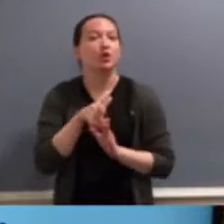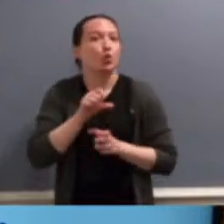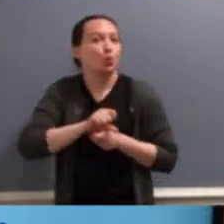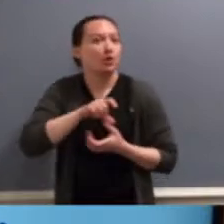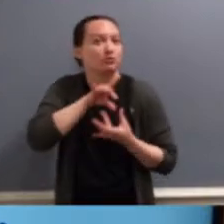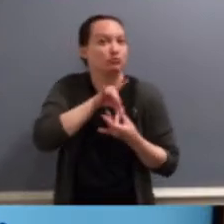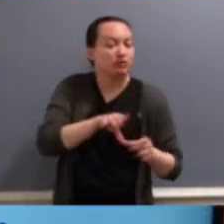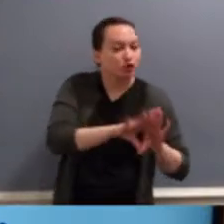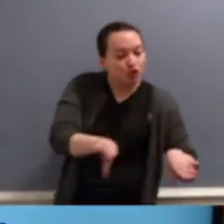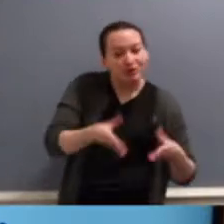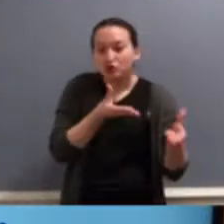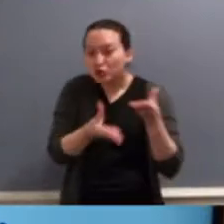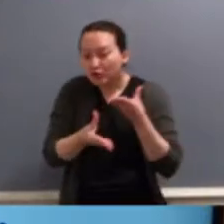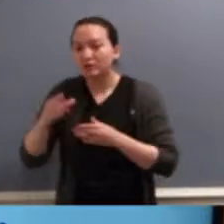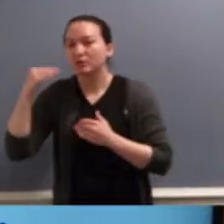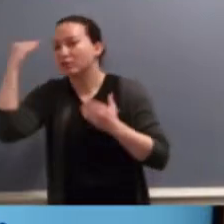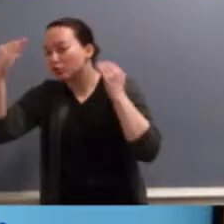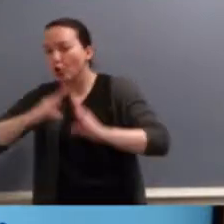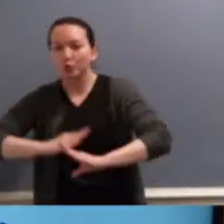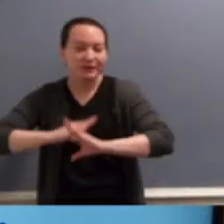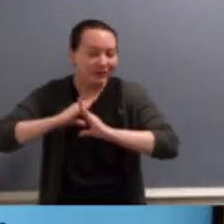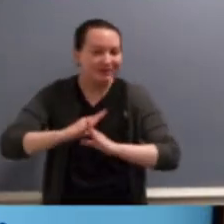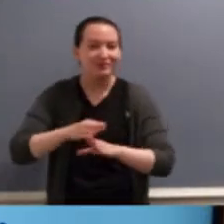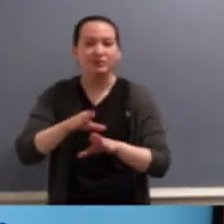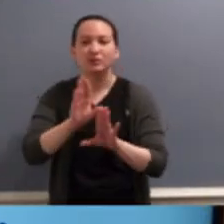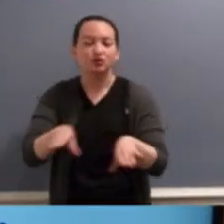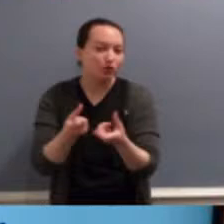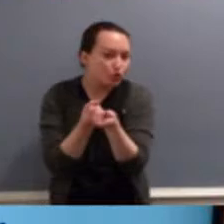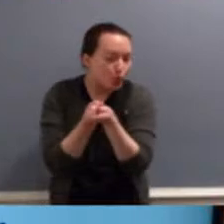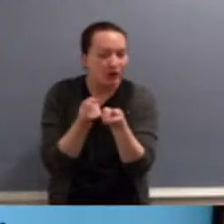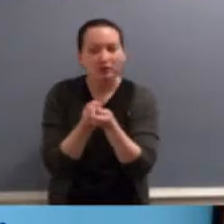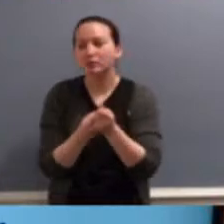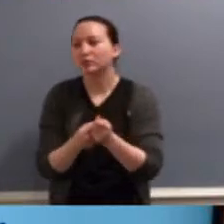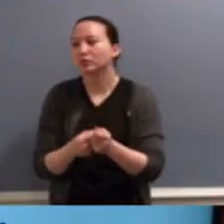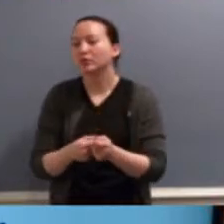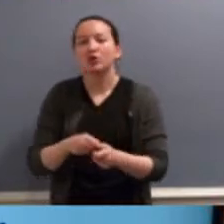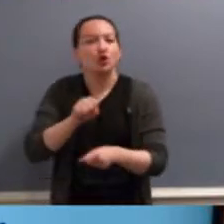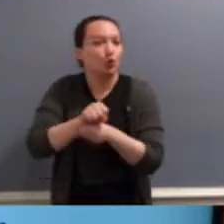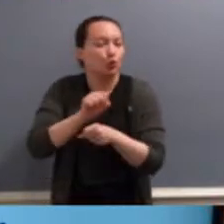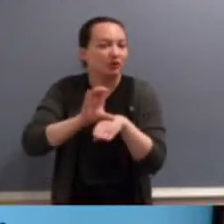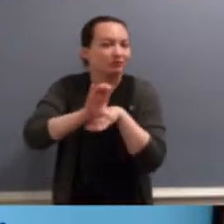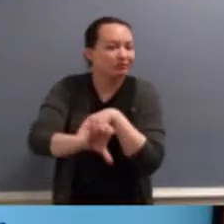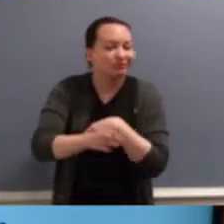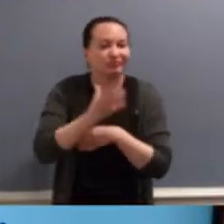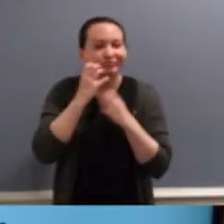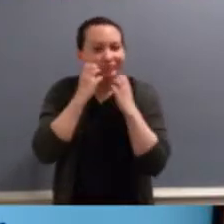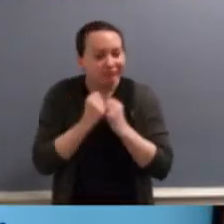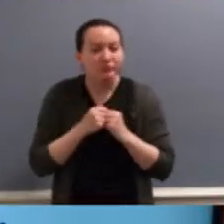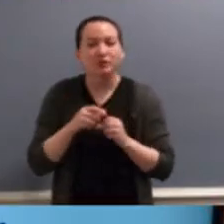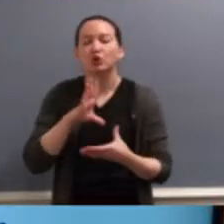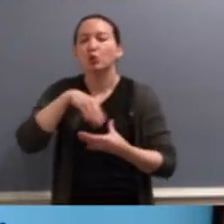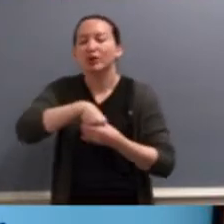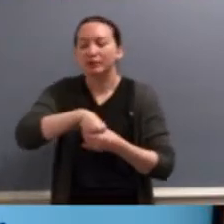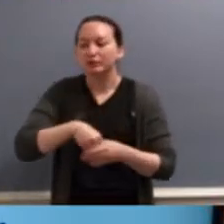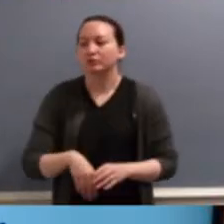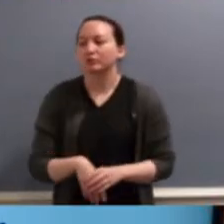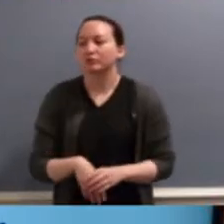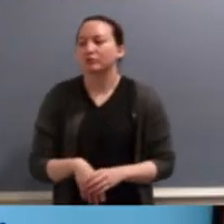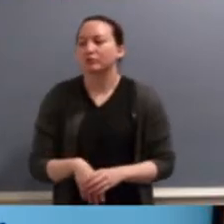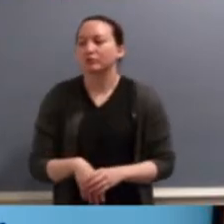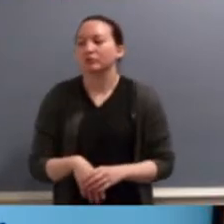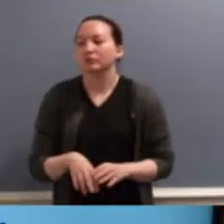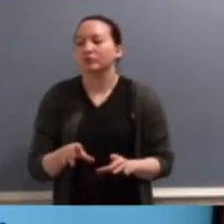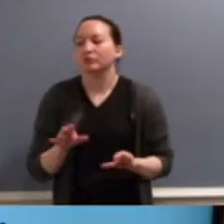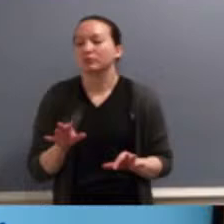children's services adult protection child support workforce investment including the the fantastic